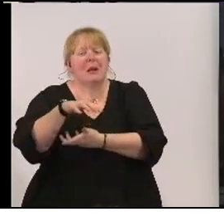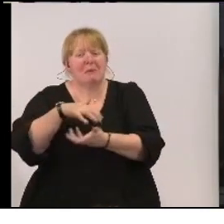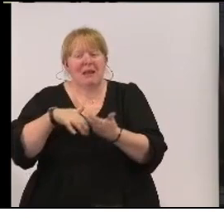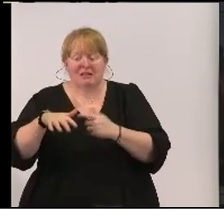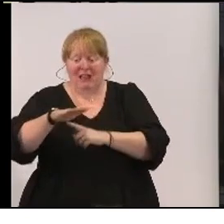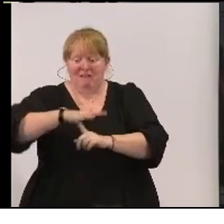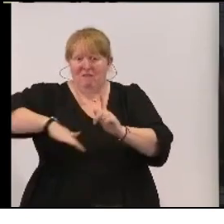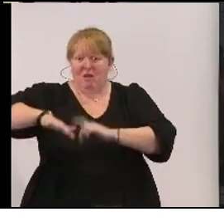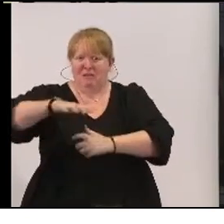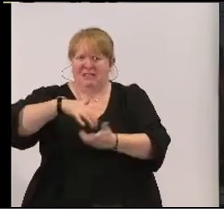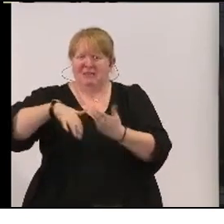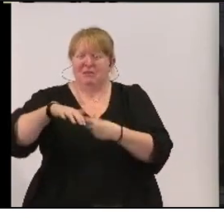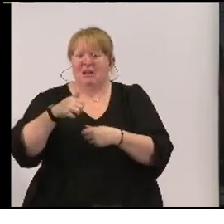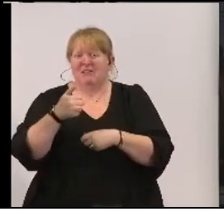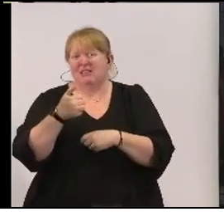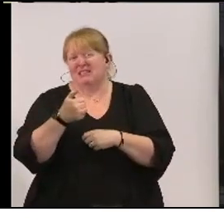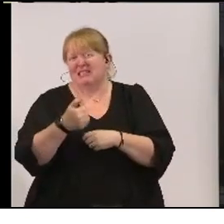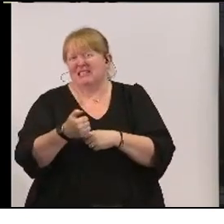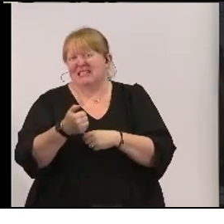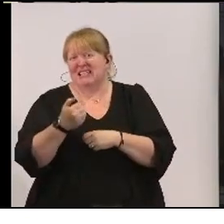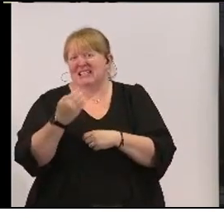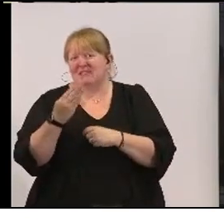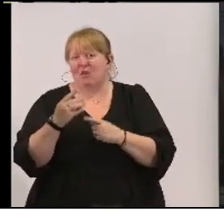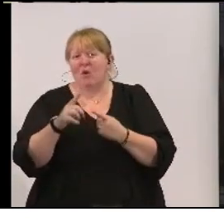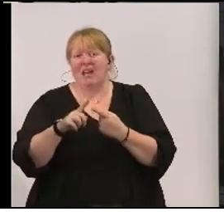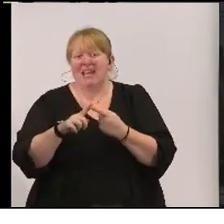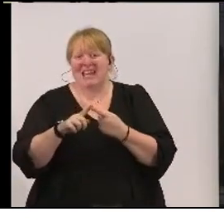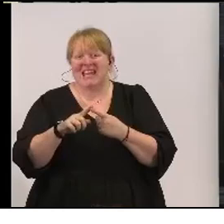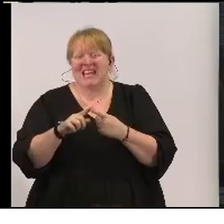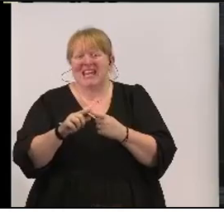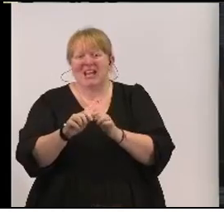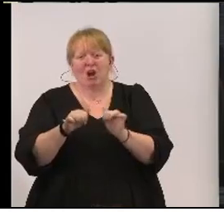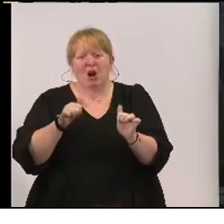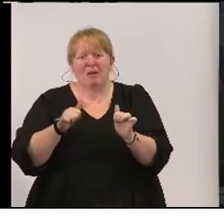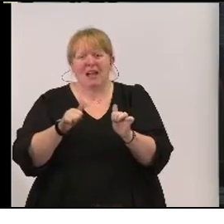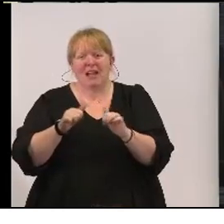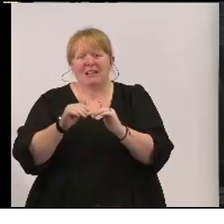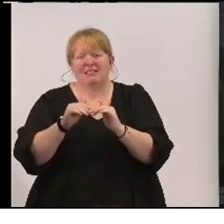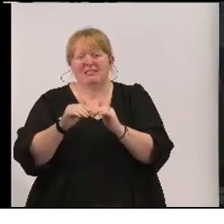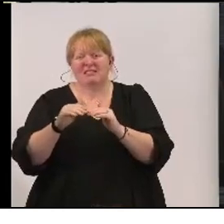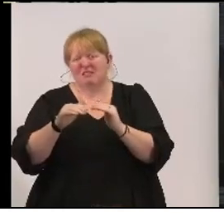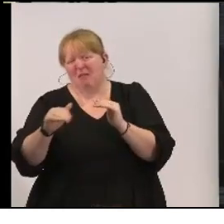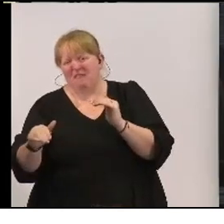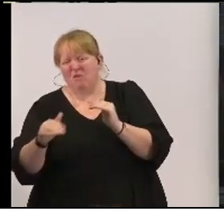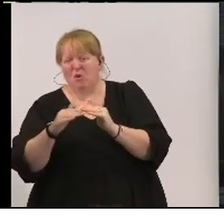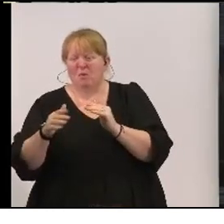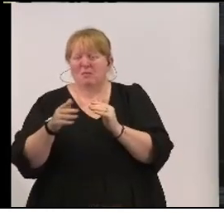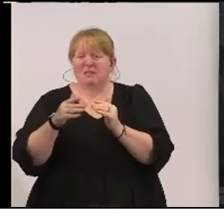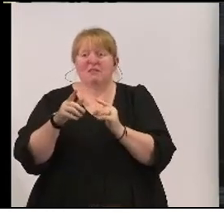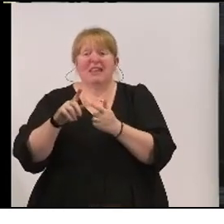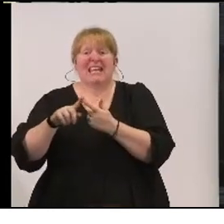We've got 64 e-commerce type platforms that are in scope for the EAA.